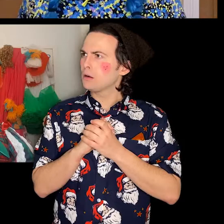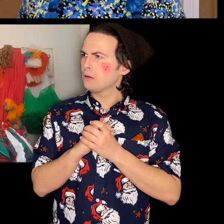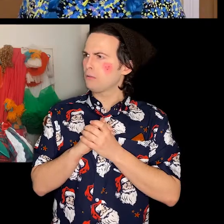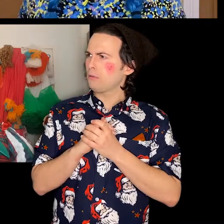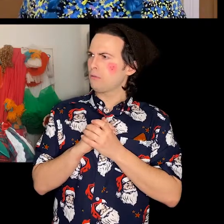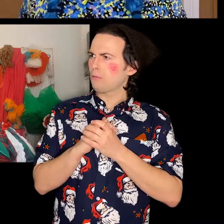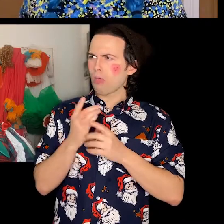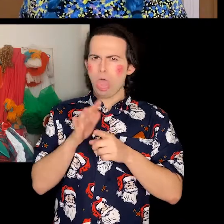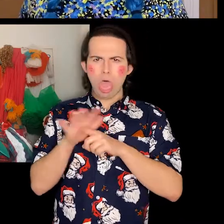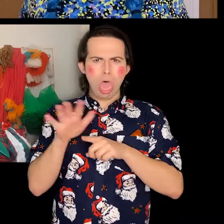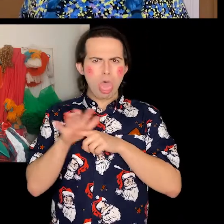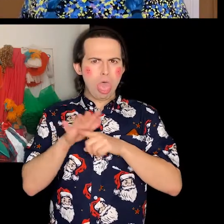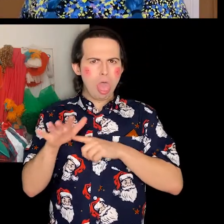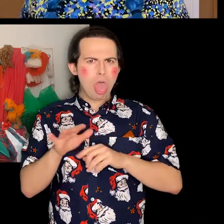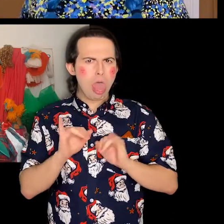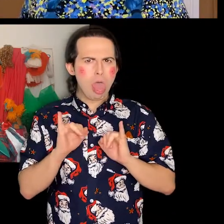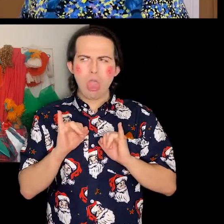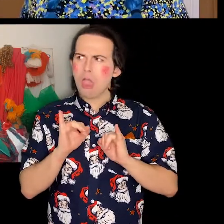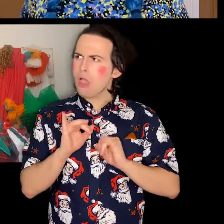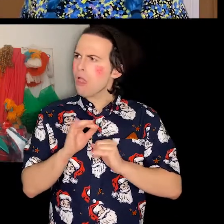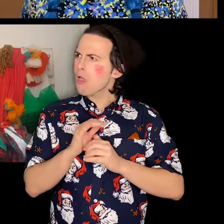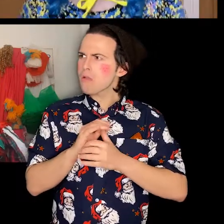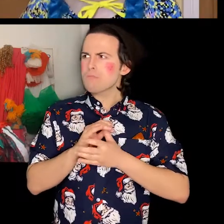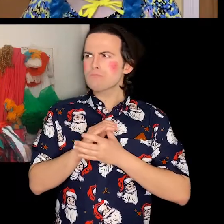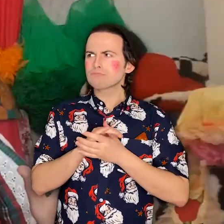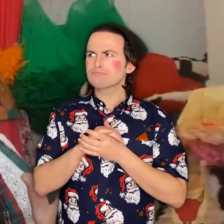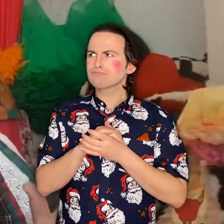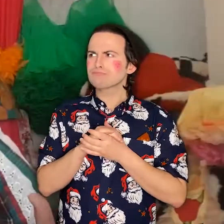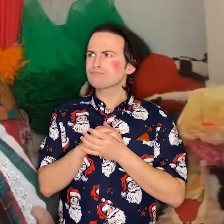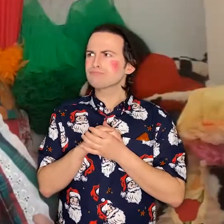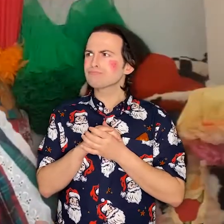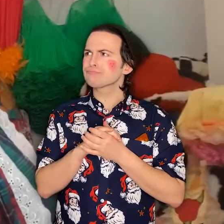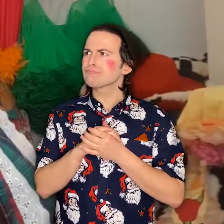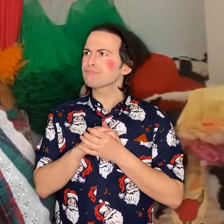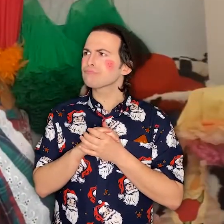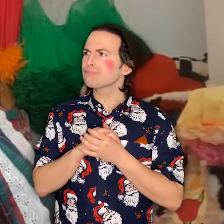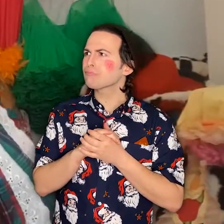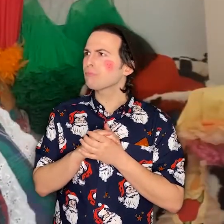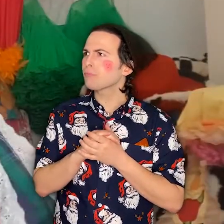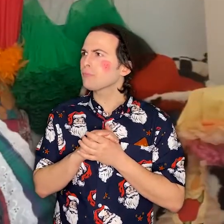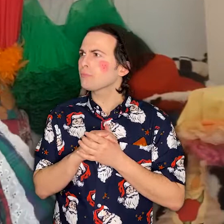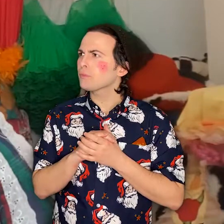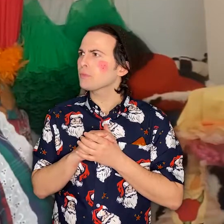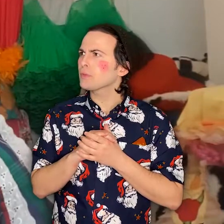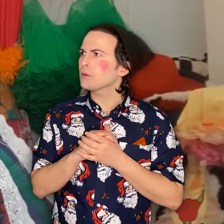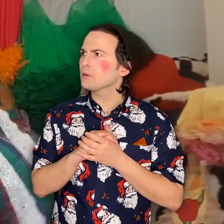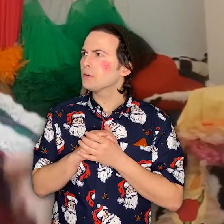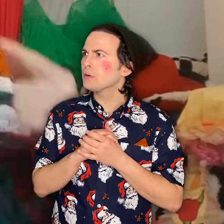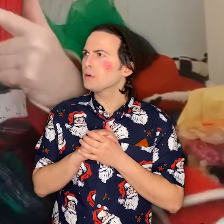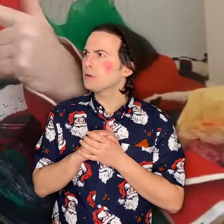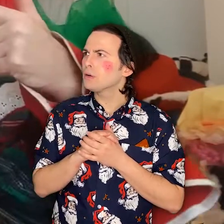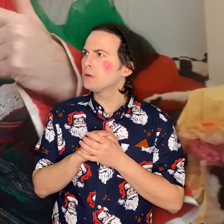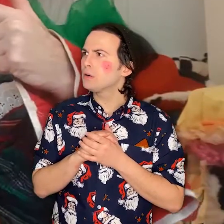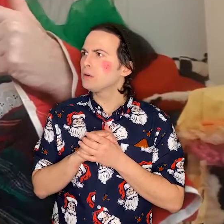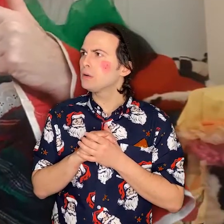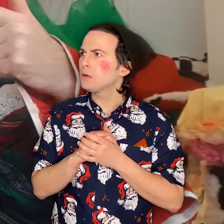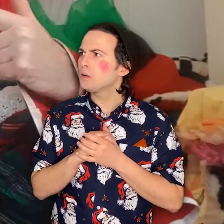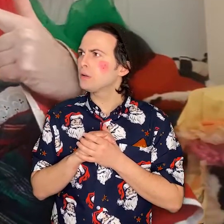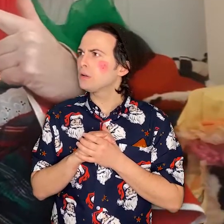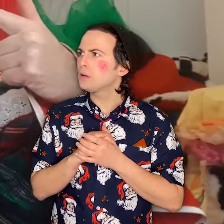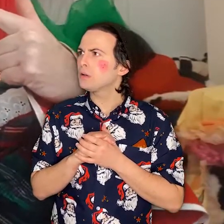smell it through the zoom and it’s stinkin’. Helen – Awrite Dames that is enough, now lend me your lugs for I have